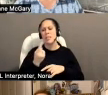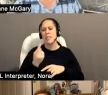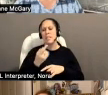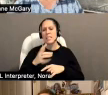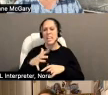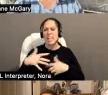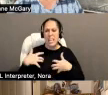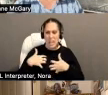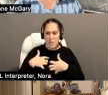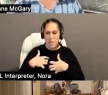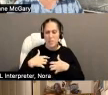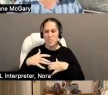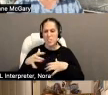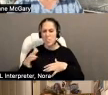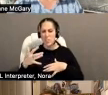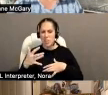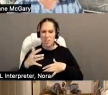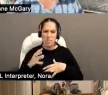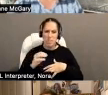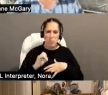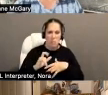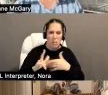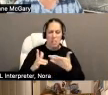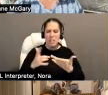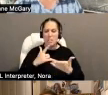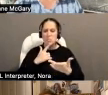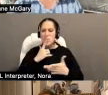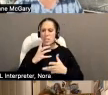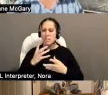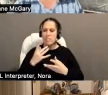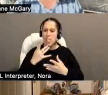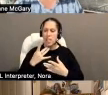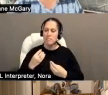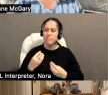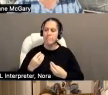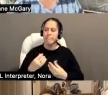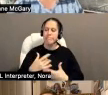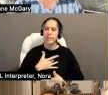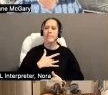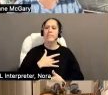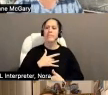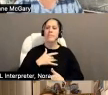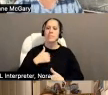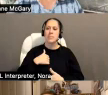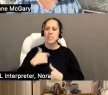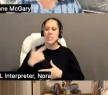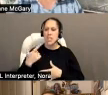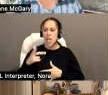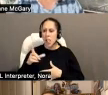and sort of a mineral, has always really spoken to me: gollums and gargoyles and like the Gnomes